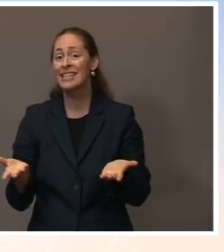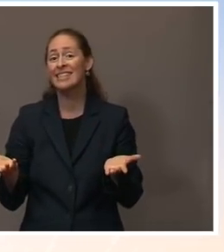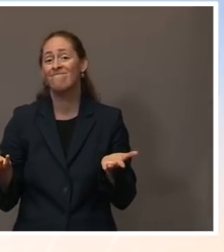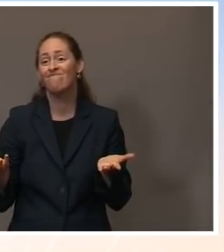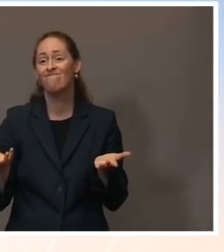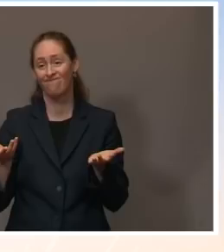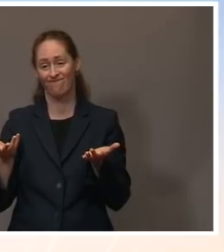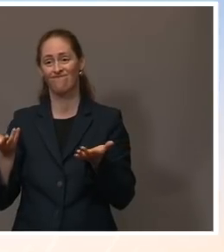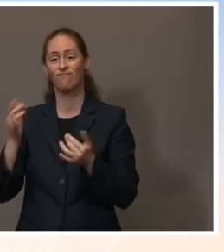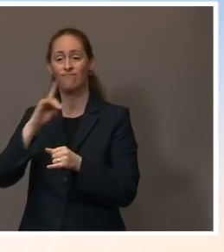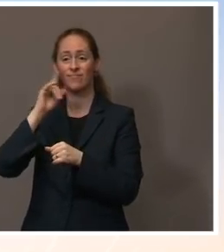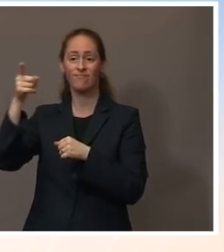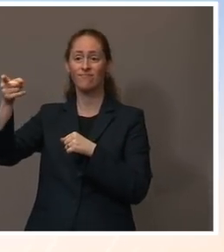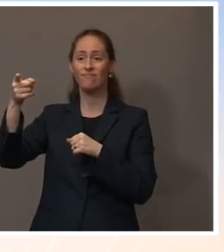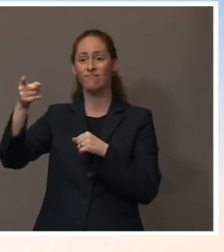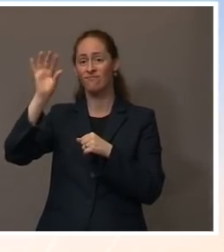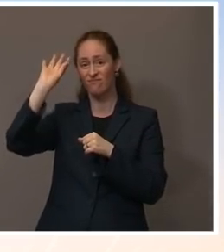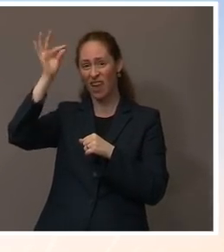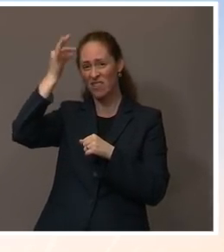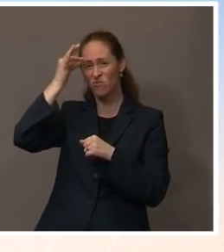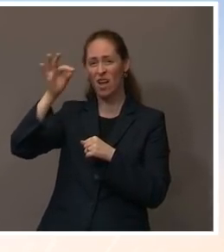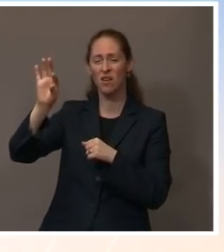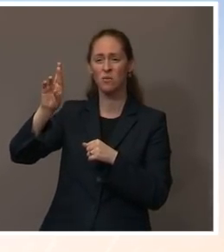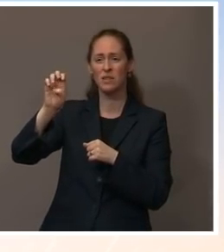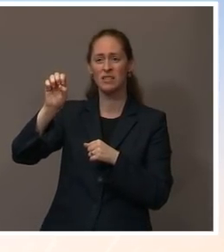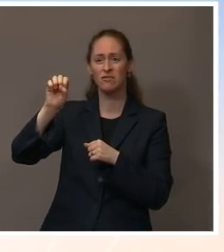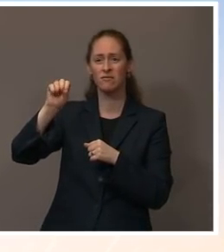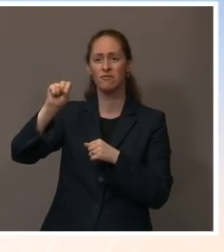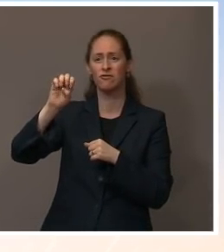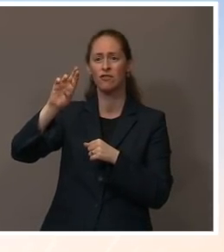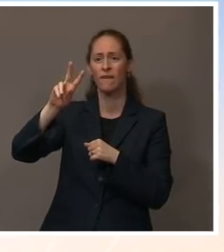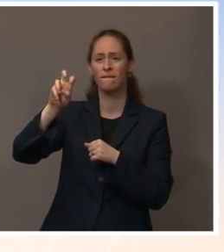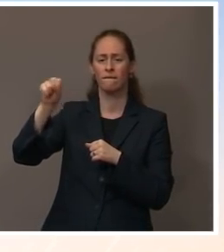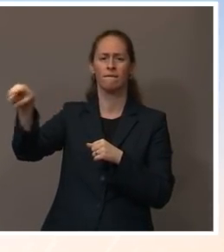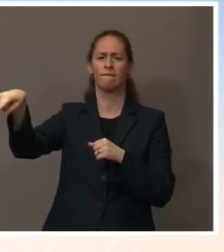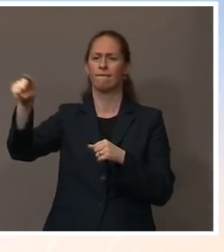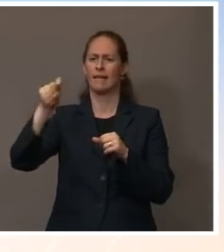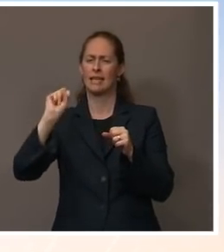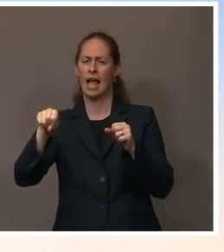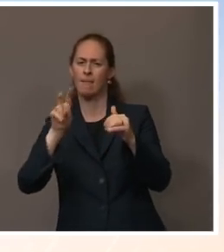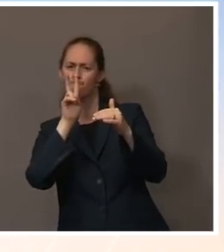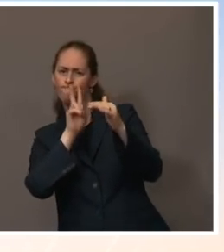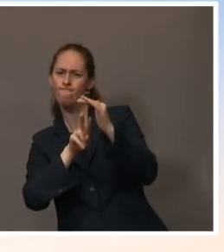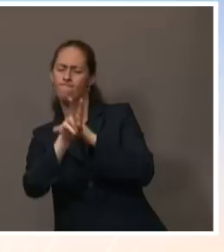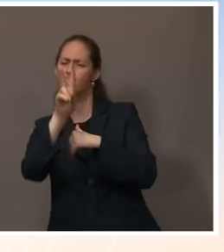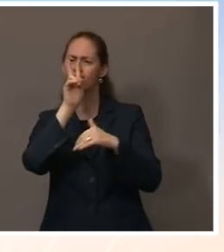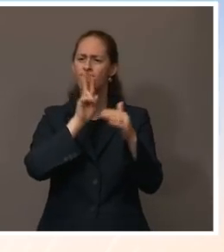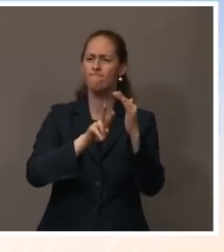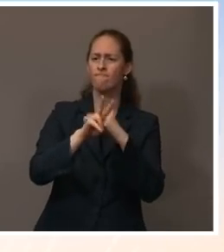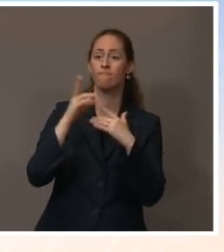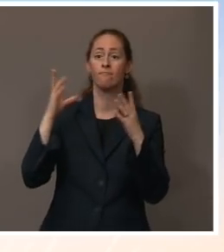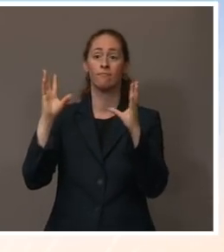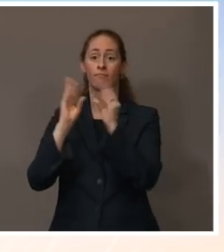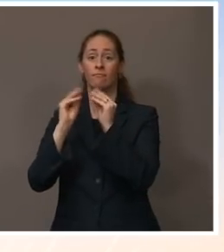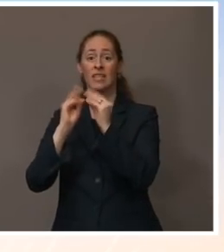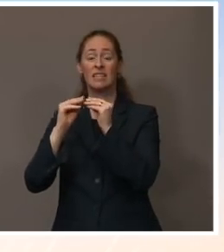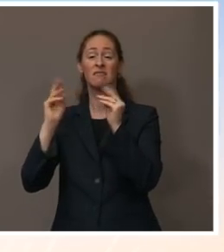about what it looks like moving forward. The topic and the focus of the meeting was exactly as it was outlined in our -- The Press: So he did not bring up interest rates at all?